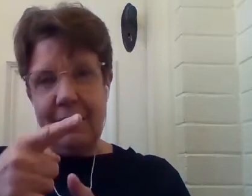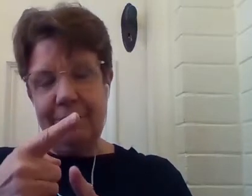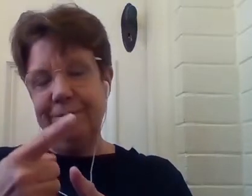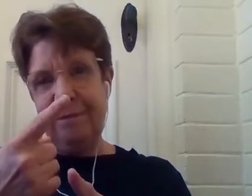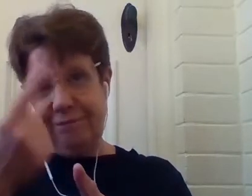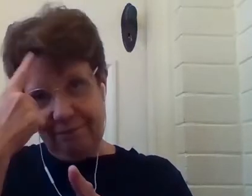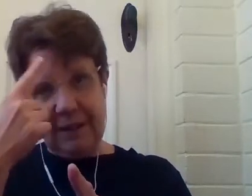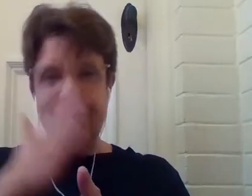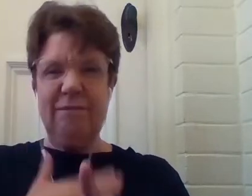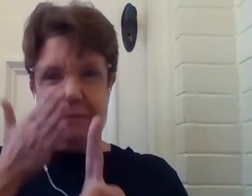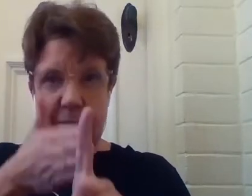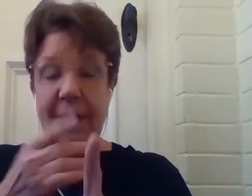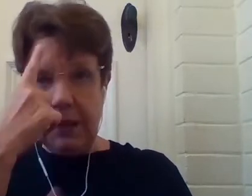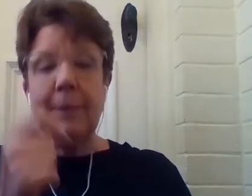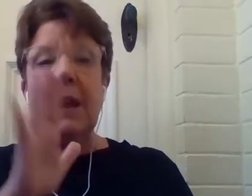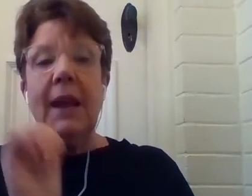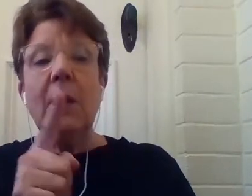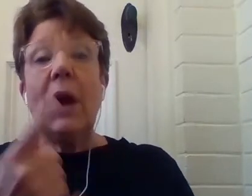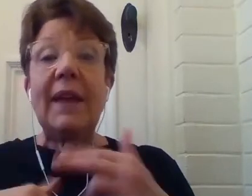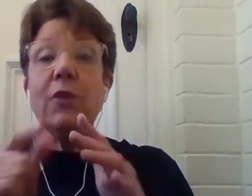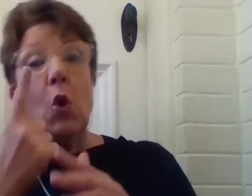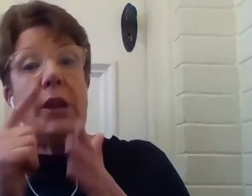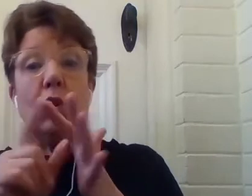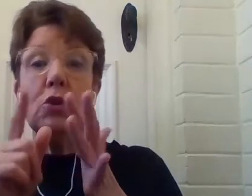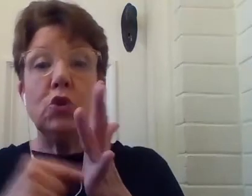you're going through your to do list for the week, think about the